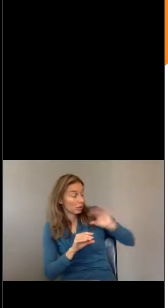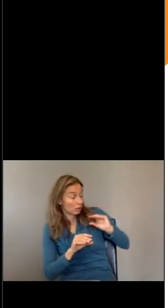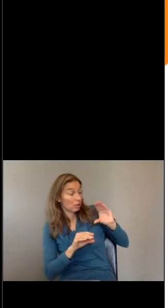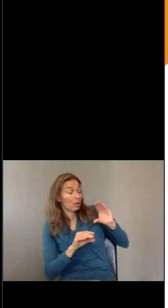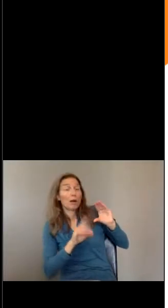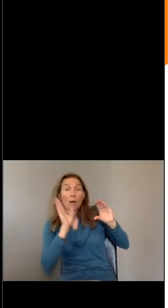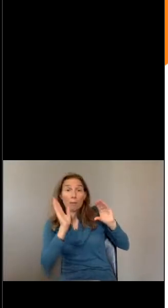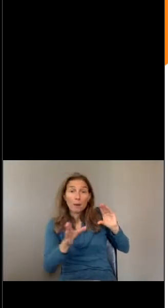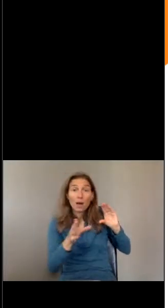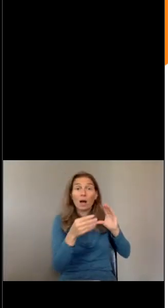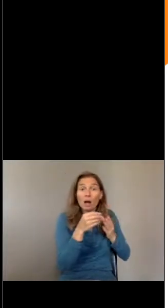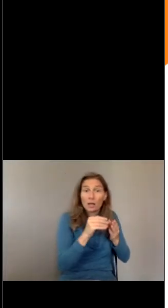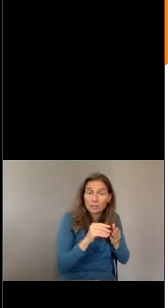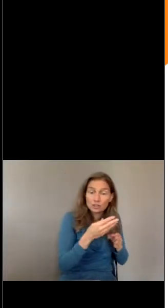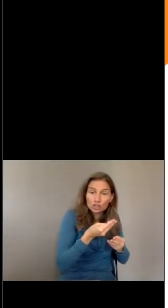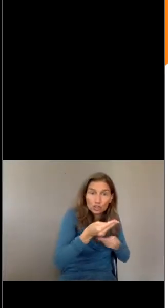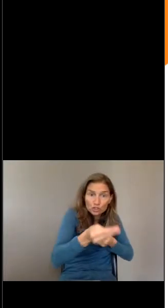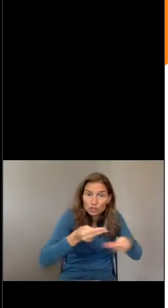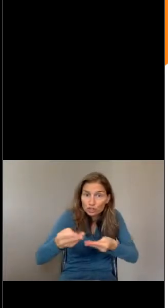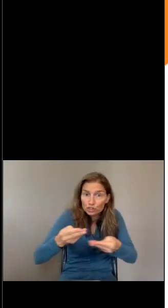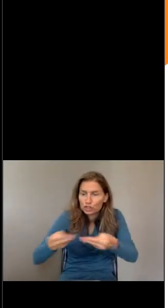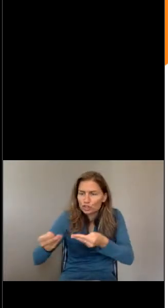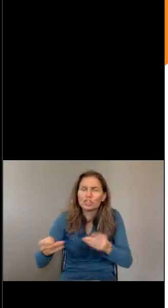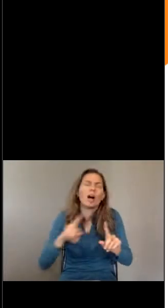and Bangladesh and other low and middle-income countries